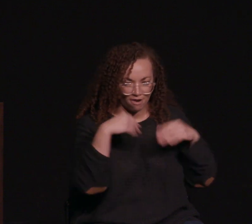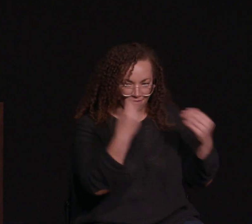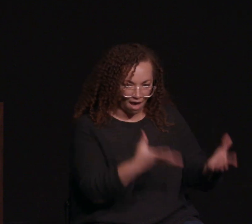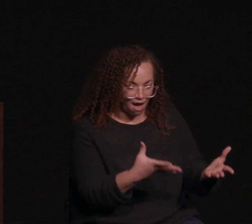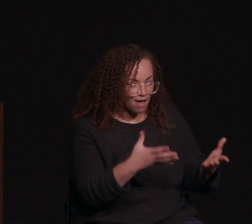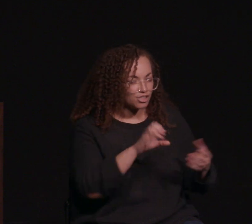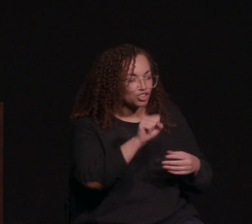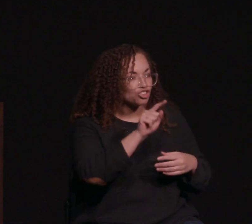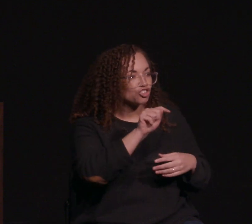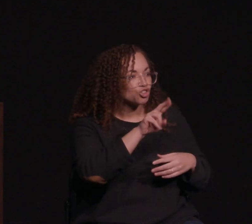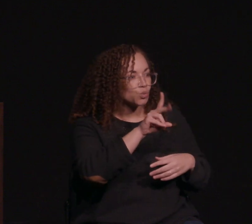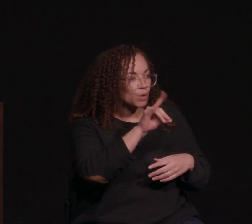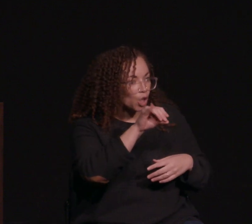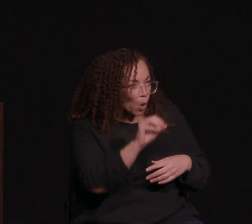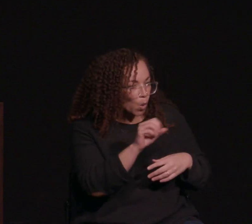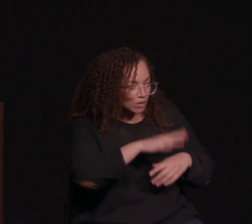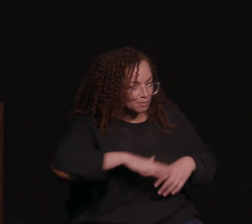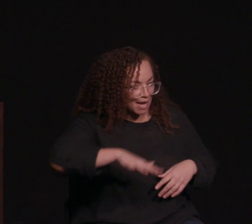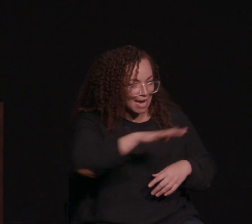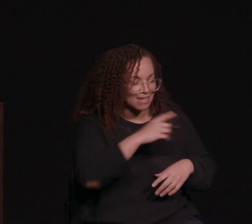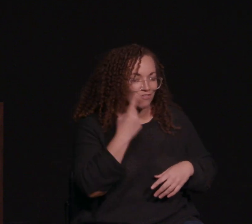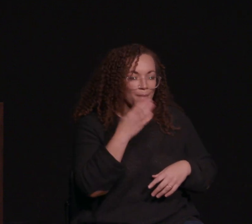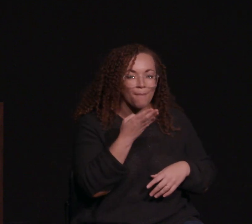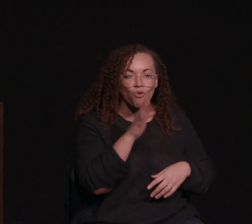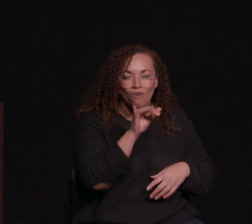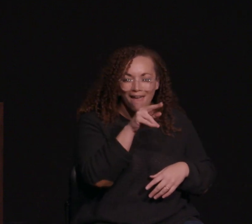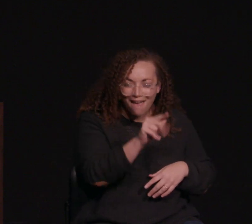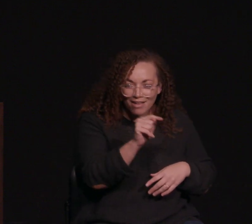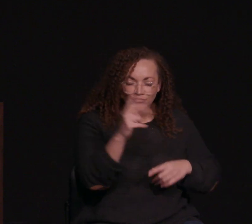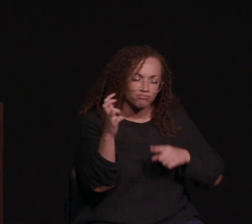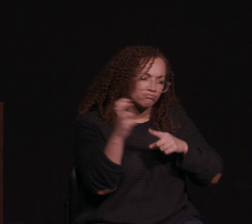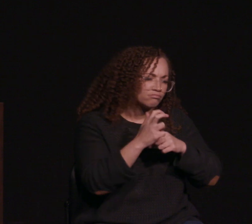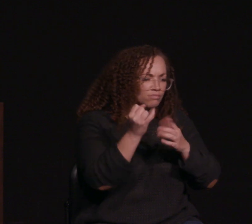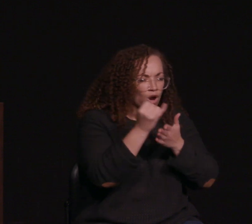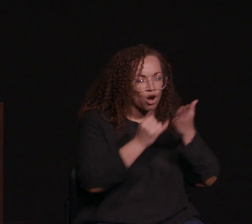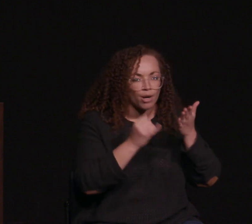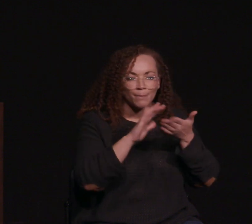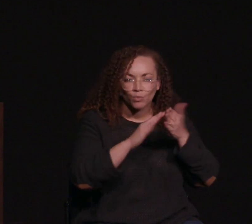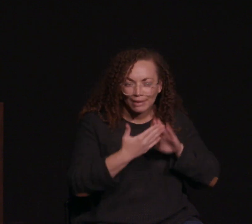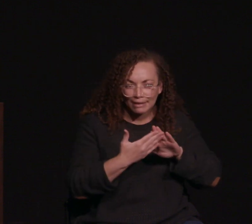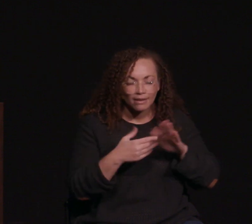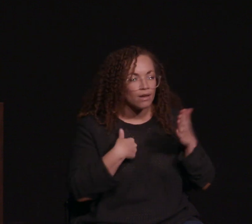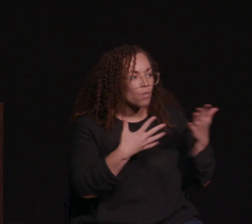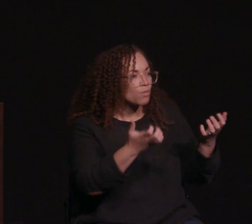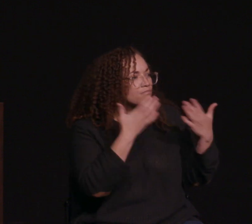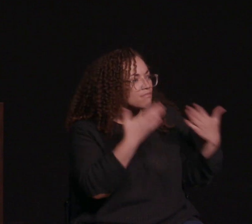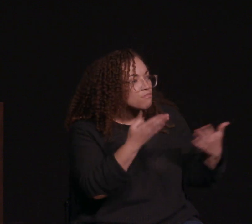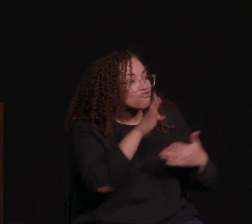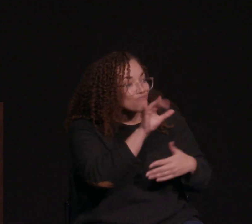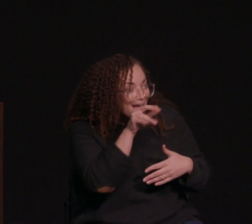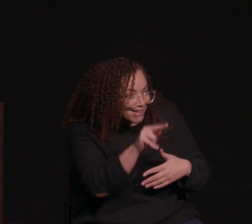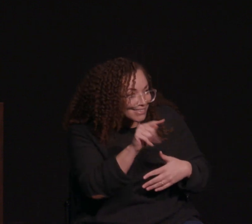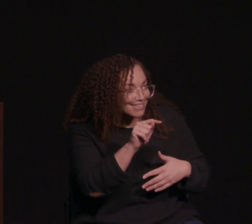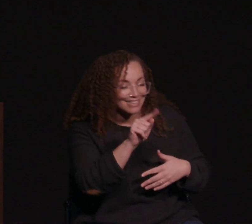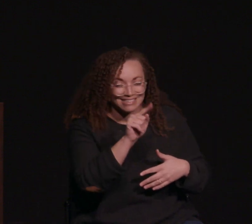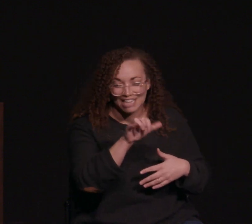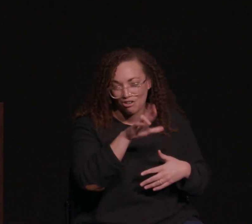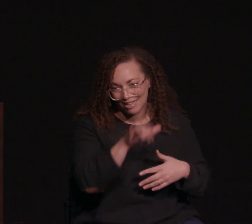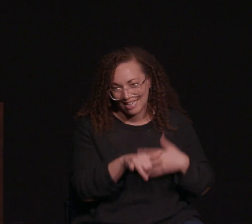in a really incredible art community. I wanna thank Bryant Terry and his undergraduate research